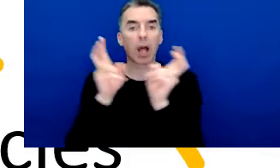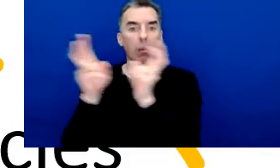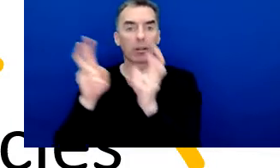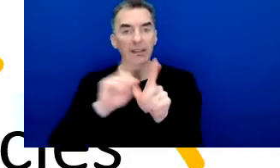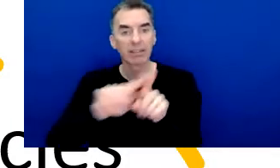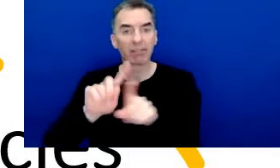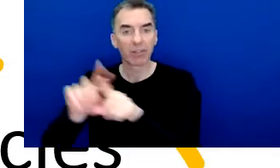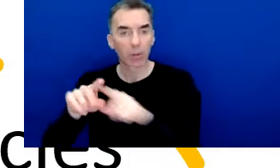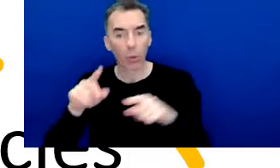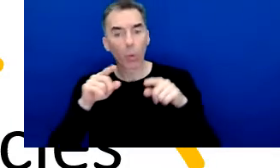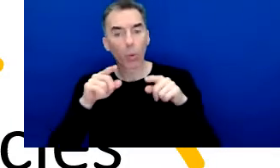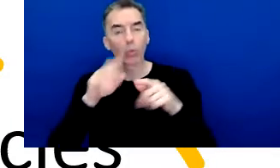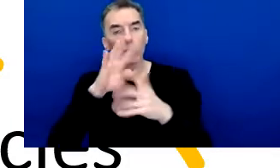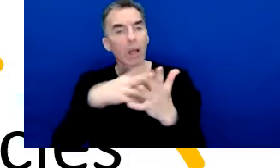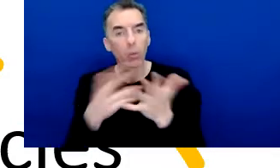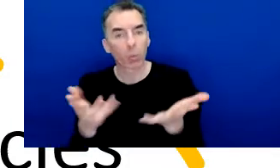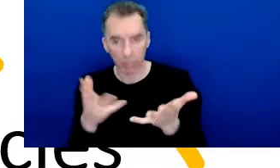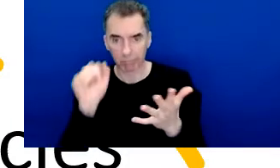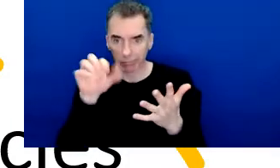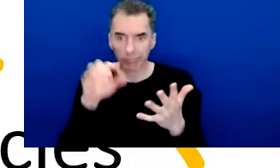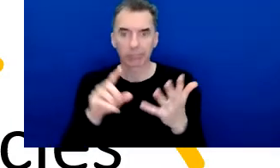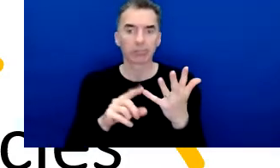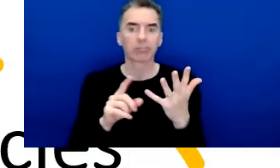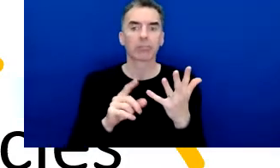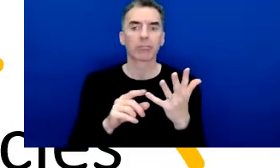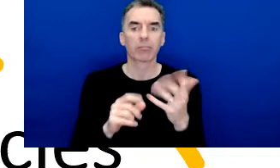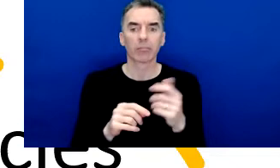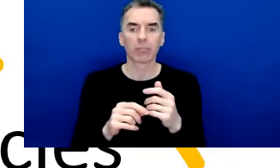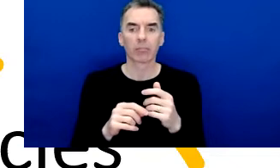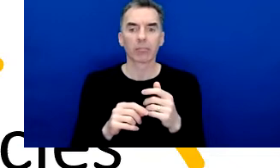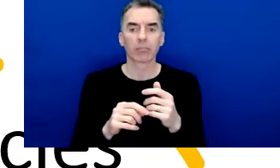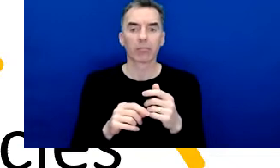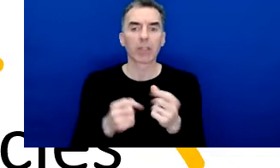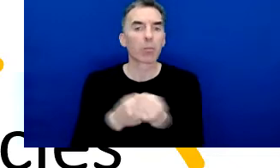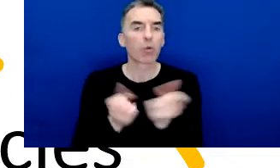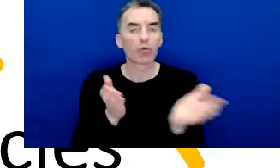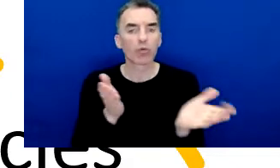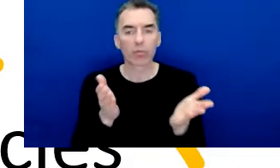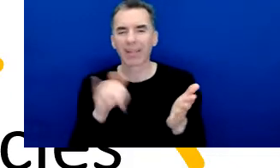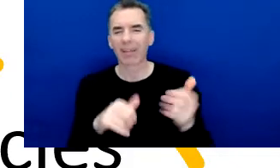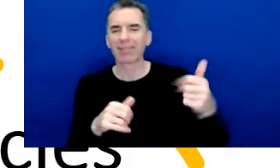especially academic support wellness support and other areas on campus.